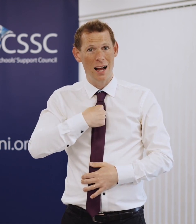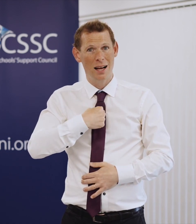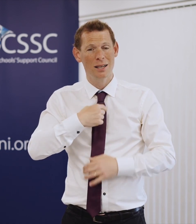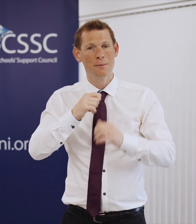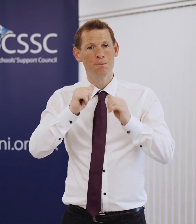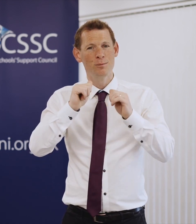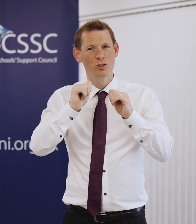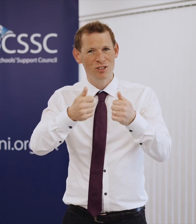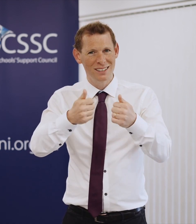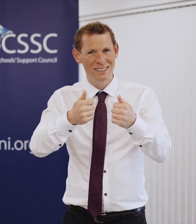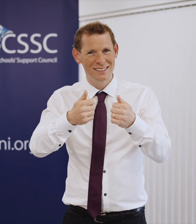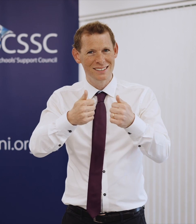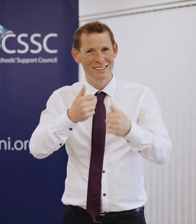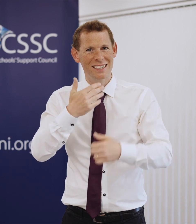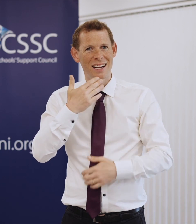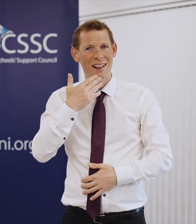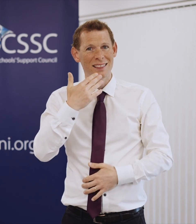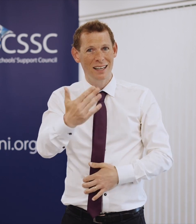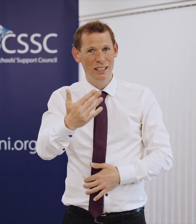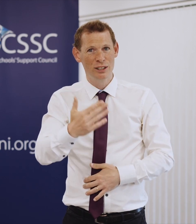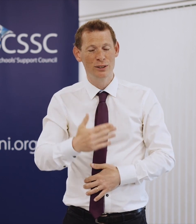I'm great thank you.